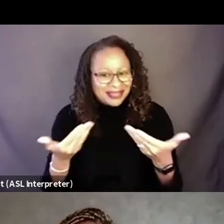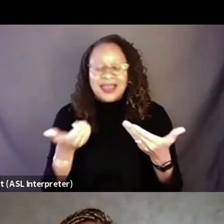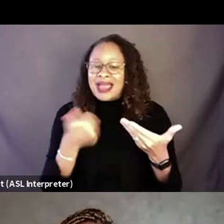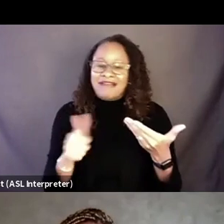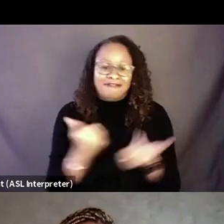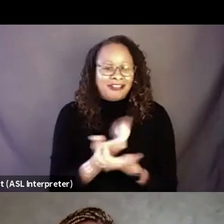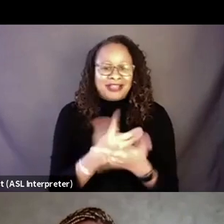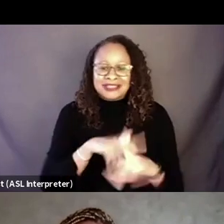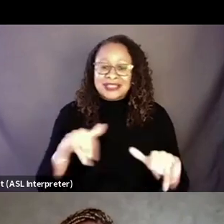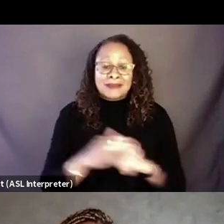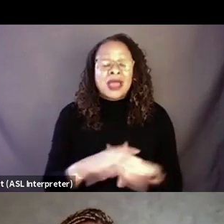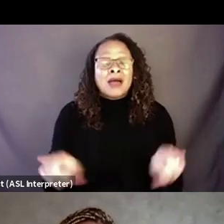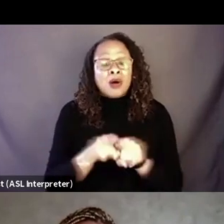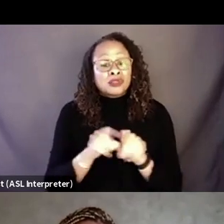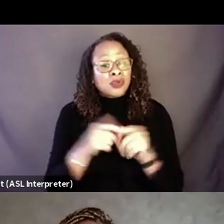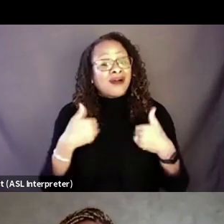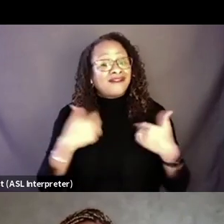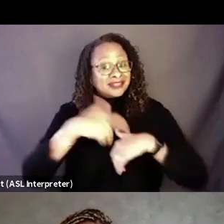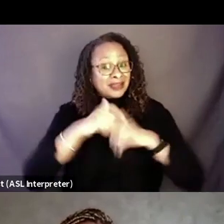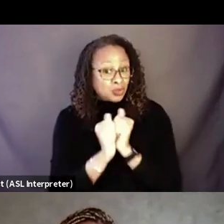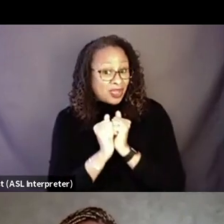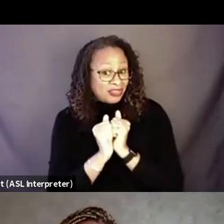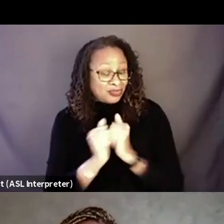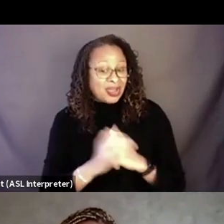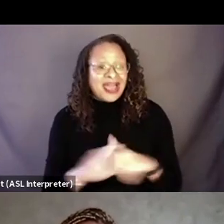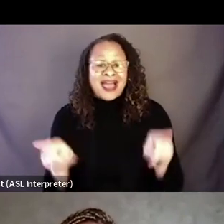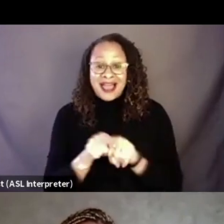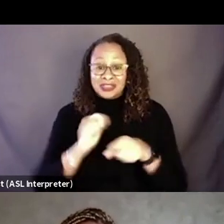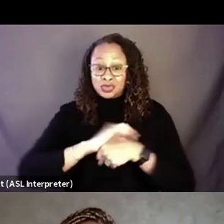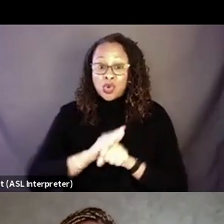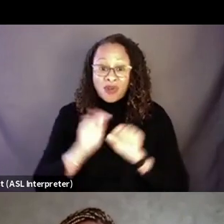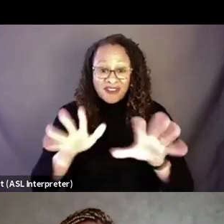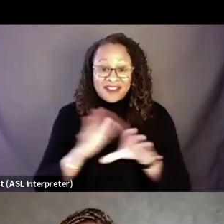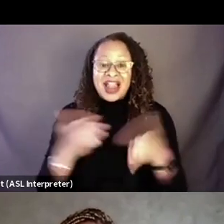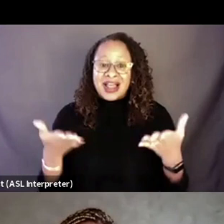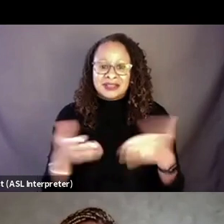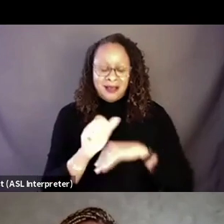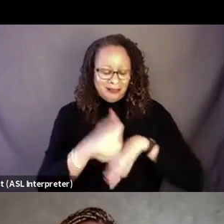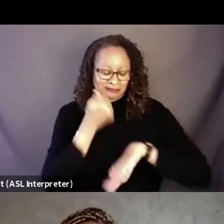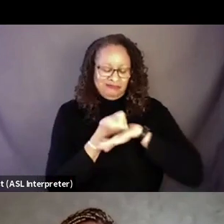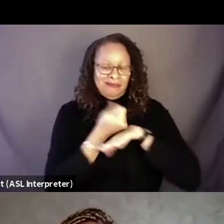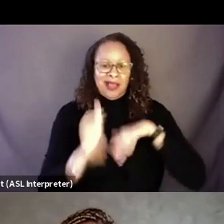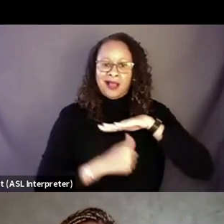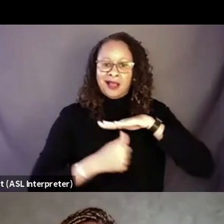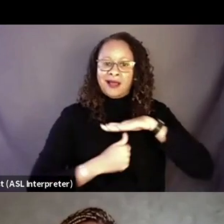But also we've been able to spend a lot of time together. So as COVID has shut people in, it has really drawn us together.